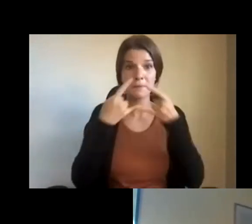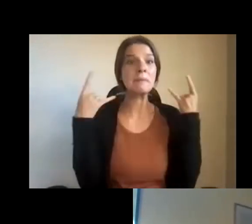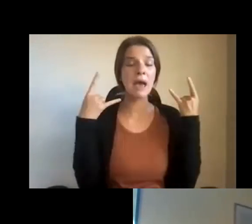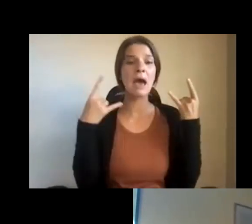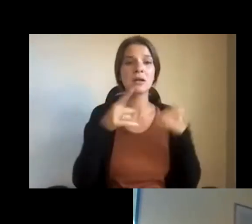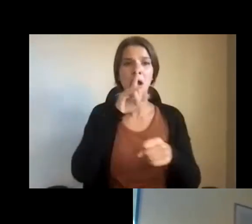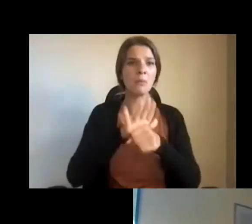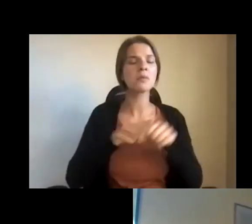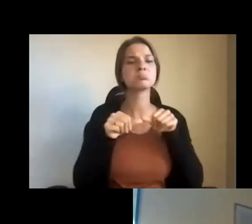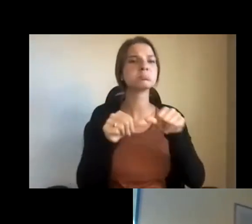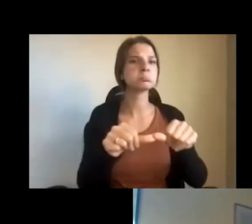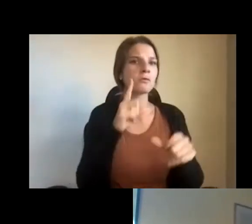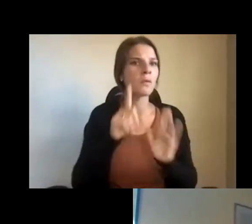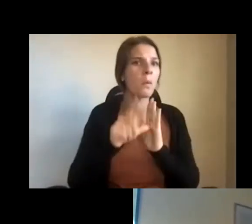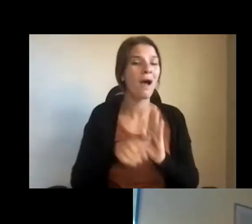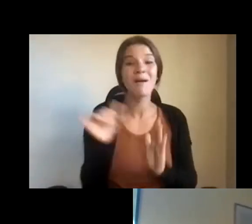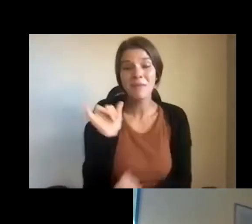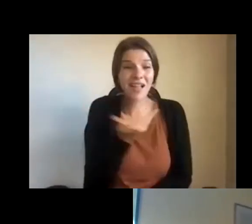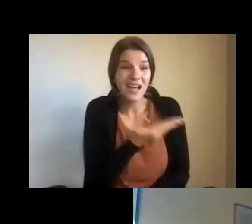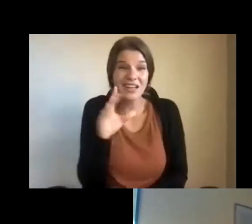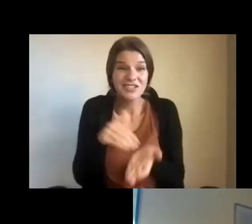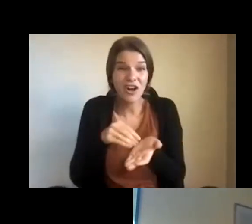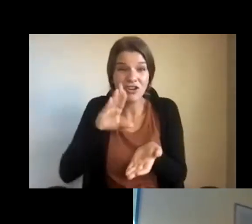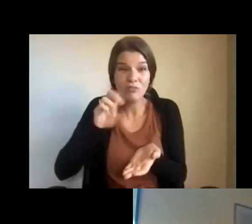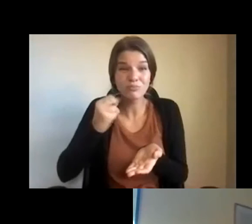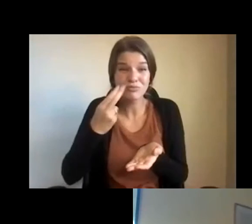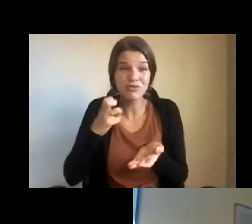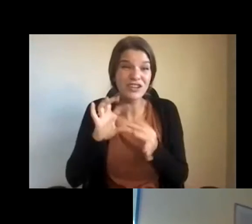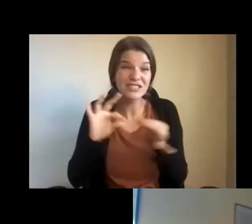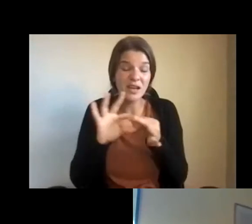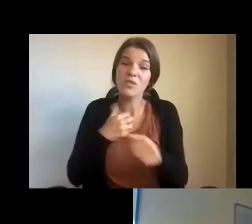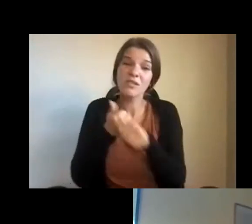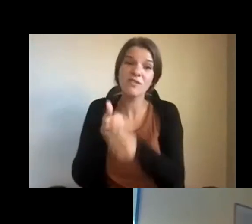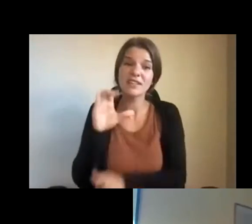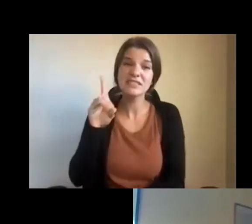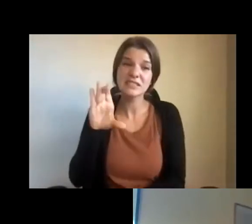a while, but like Dr. Branche said we're going to really be following the CDC guidelines. They